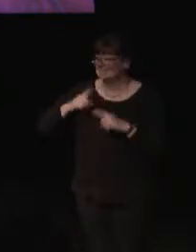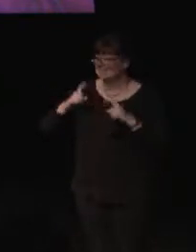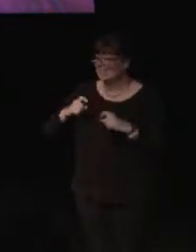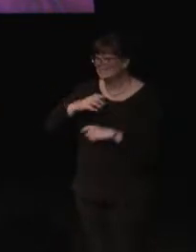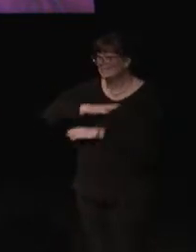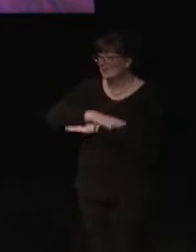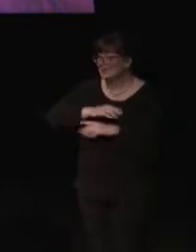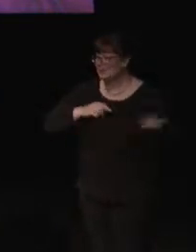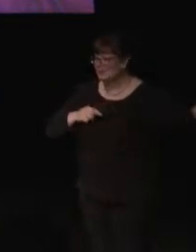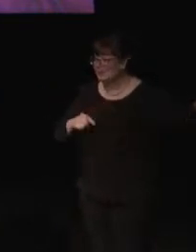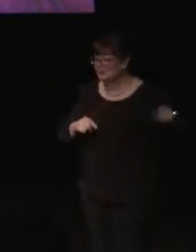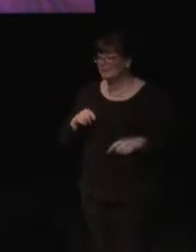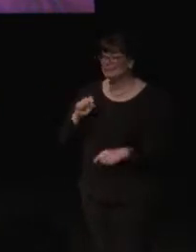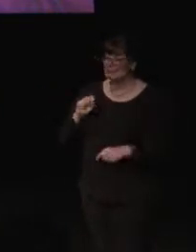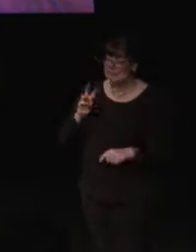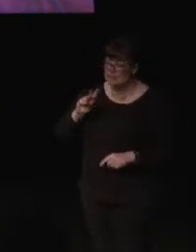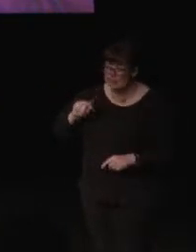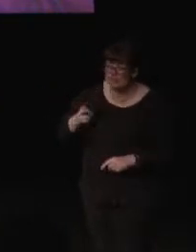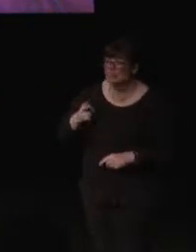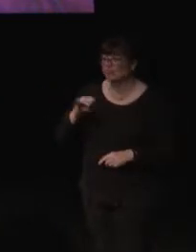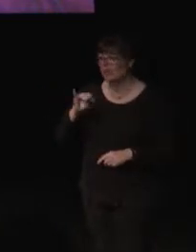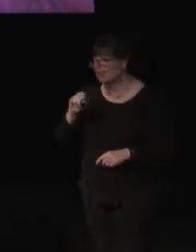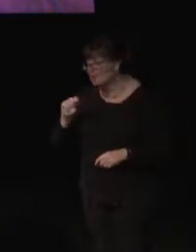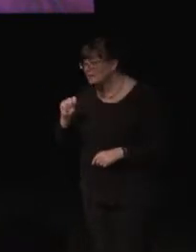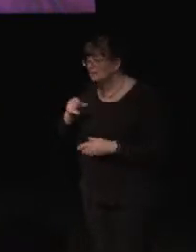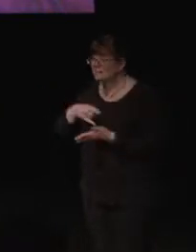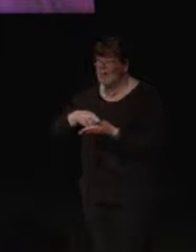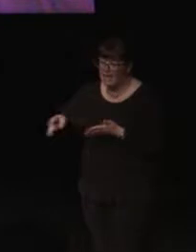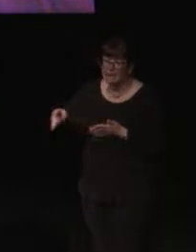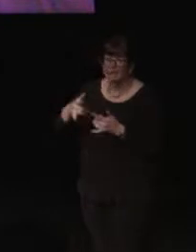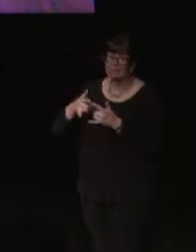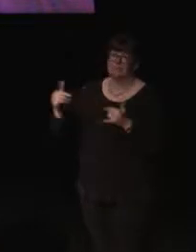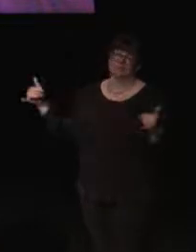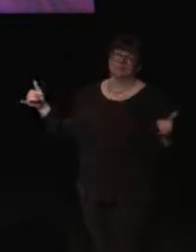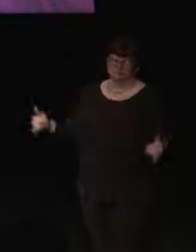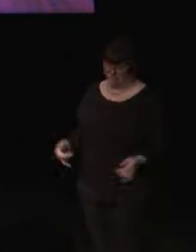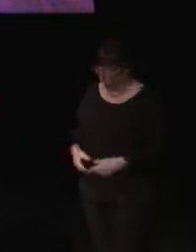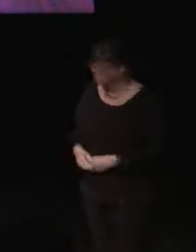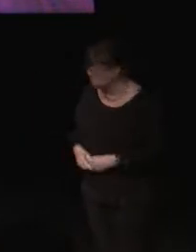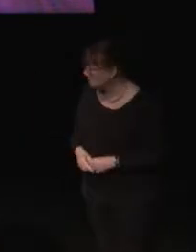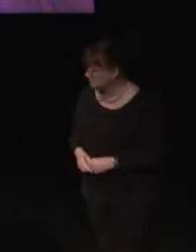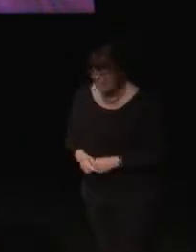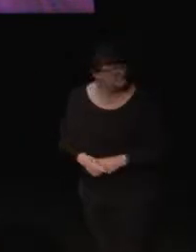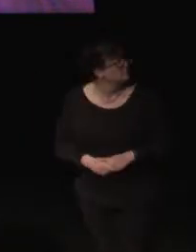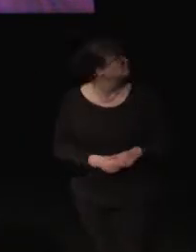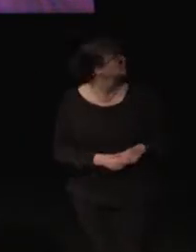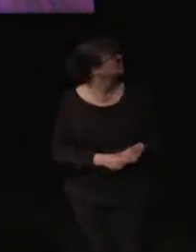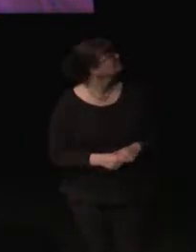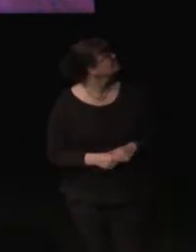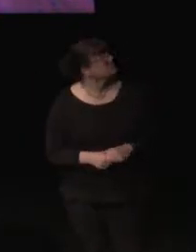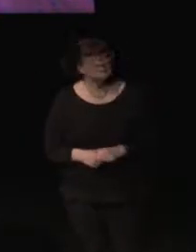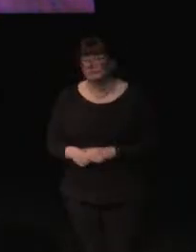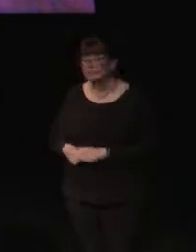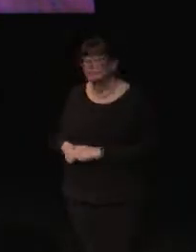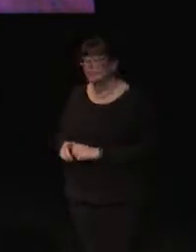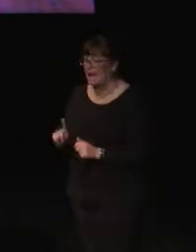iOS and Android, and other platforms we're working on. So, you're gonna have a moment of technical risk,